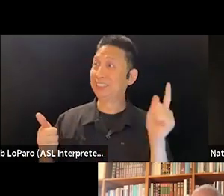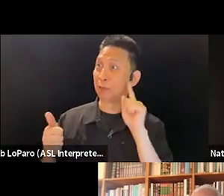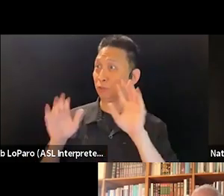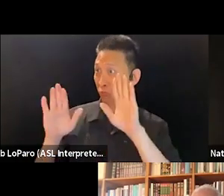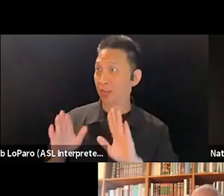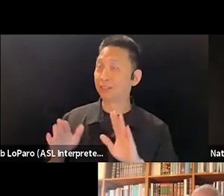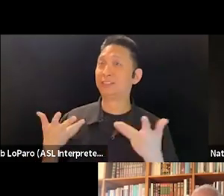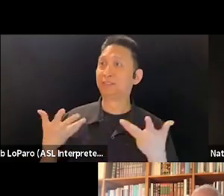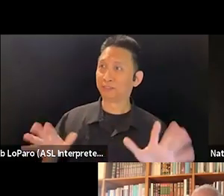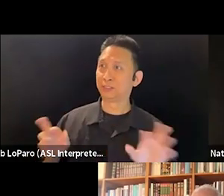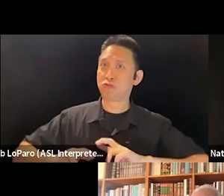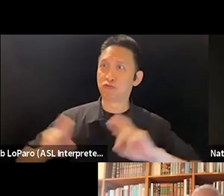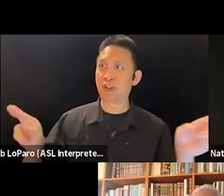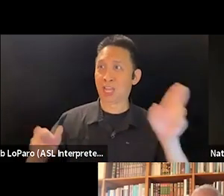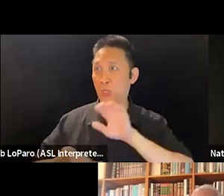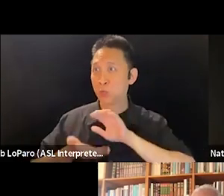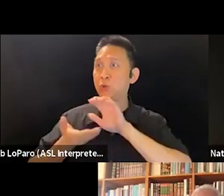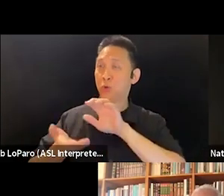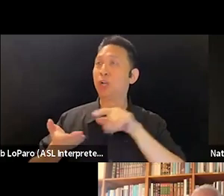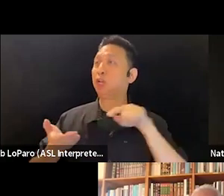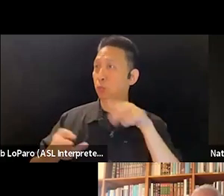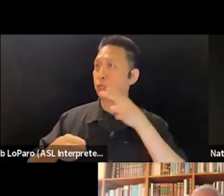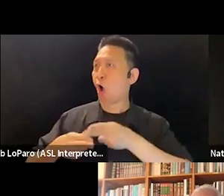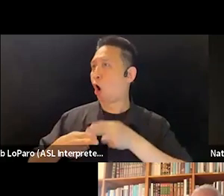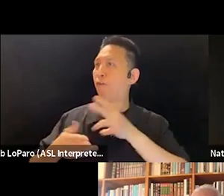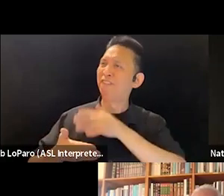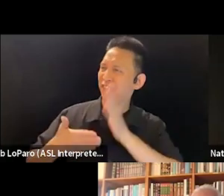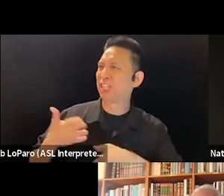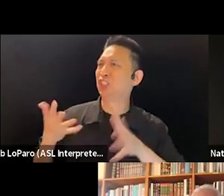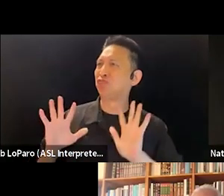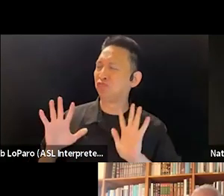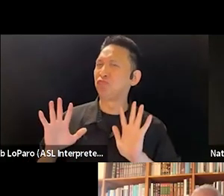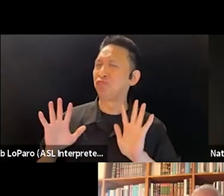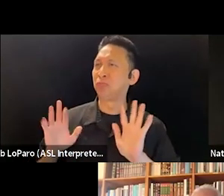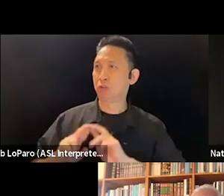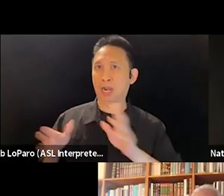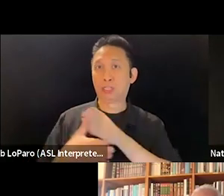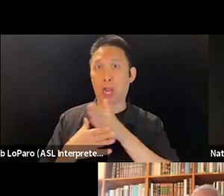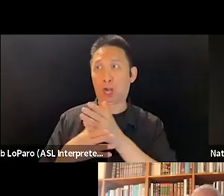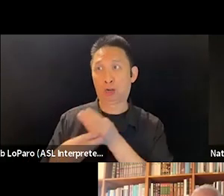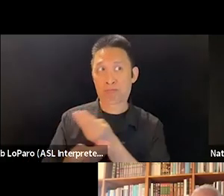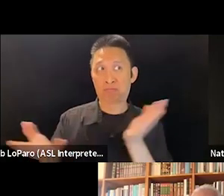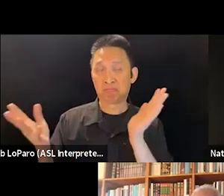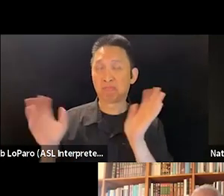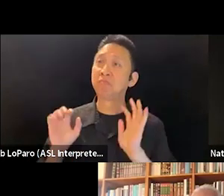that is ready, you know, that you consider finished. And you could share, I mean depending on where you are,